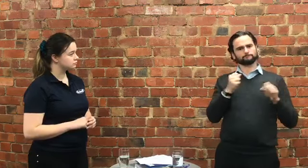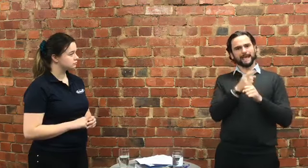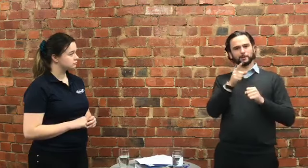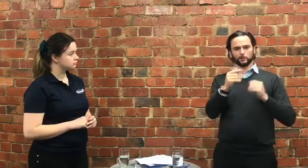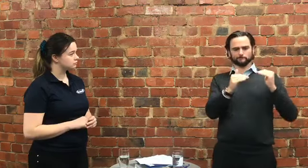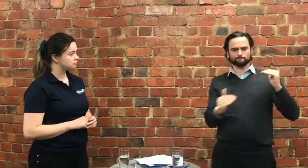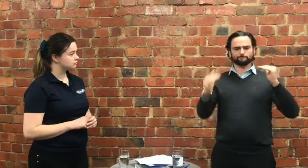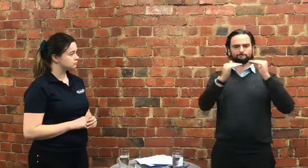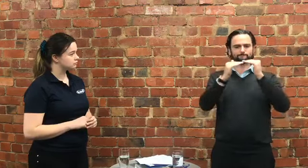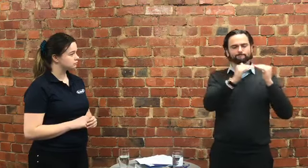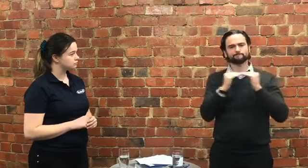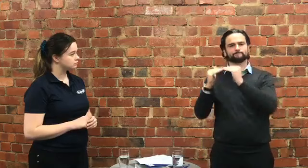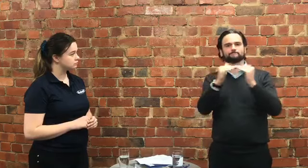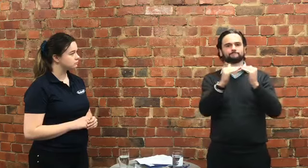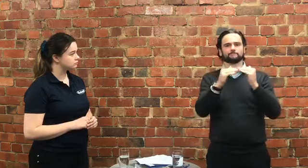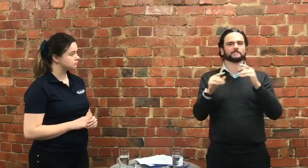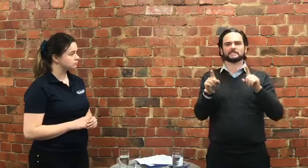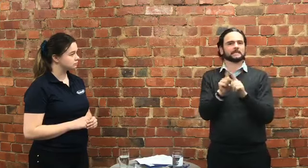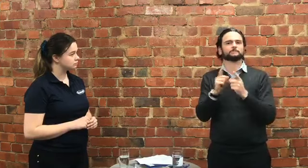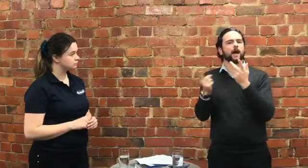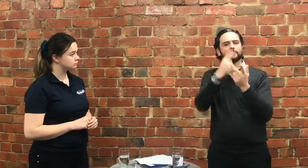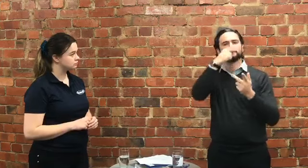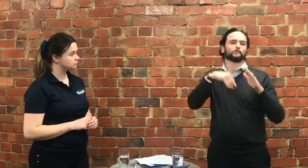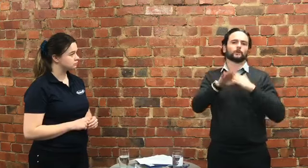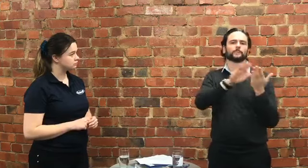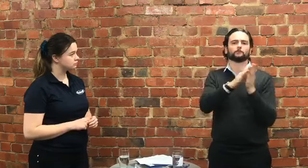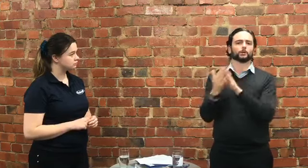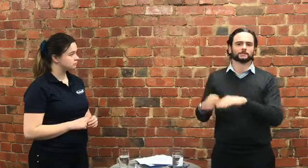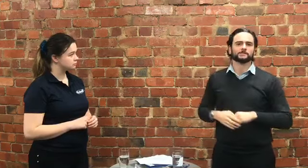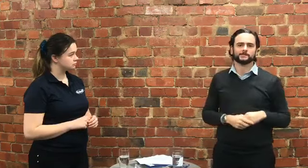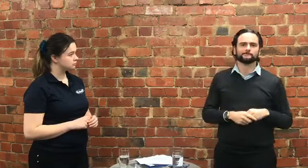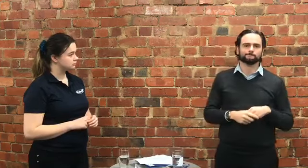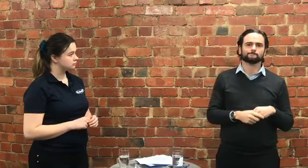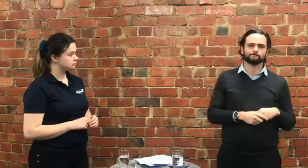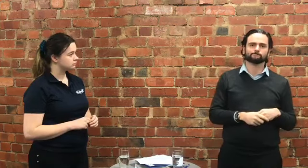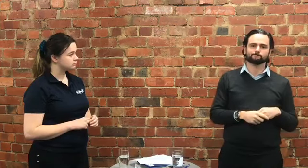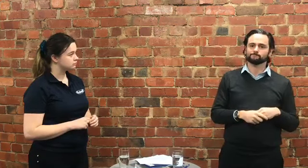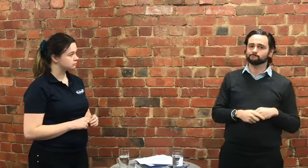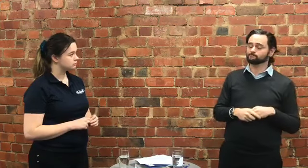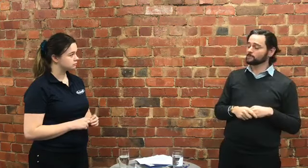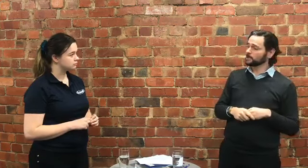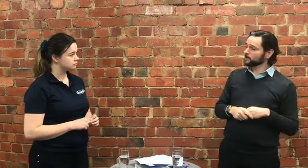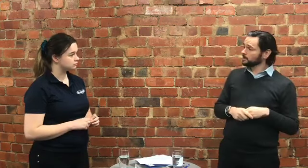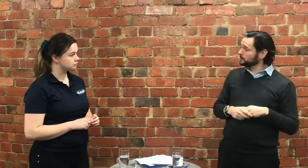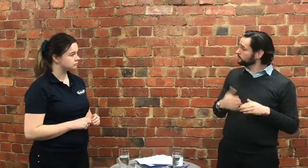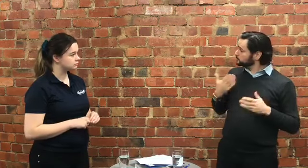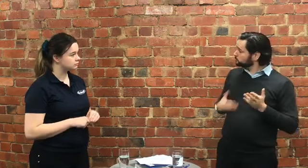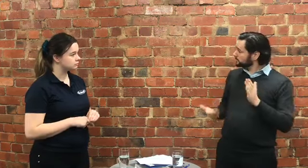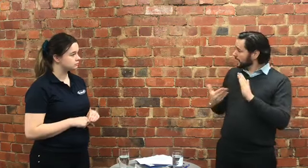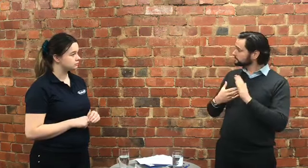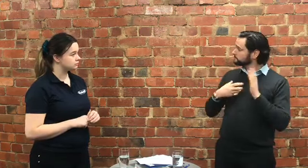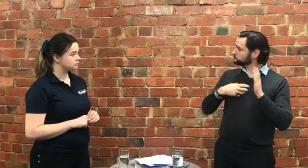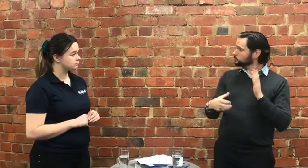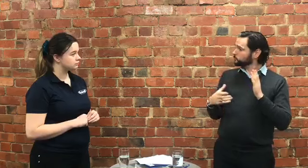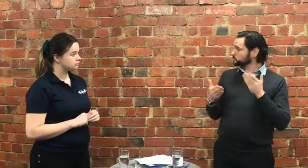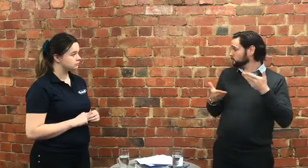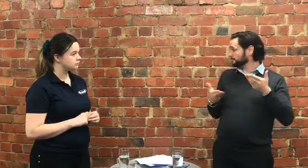the NDIS may be able to cover that for you. And it means that you have access just as other people do in the community.